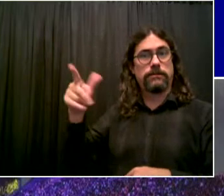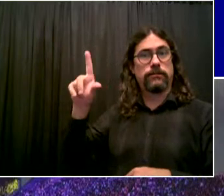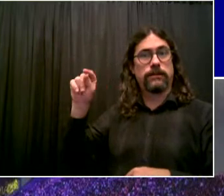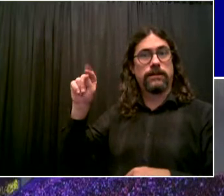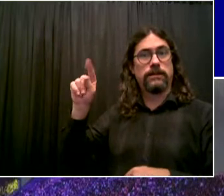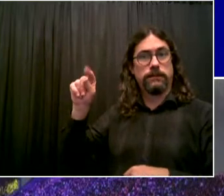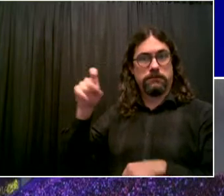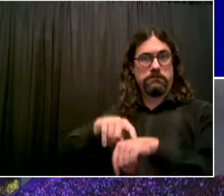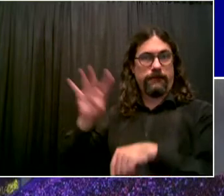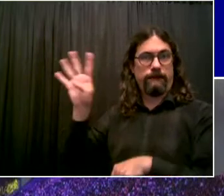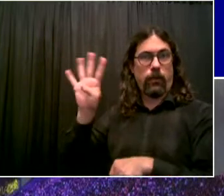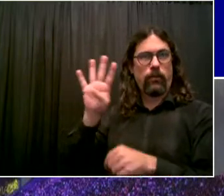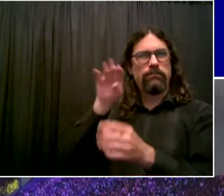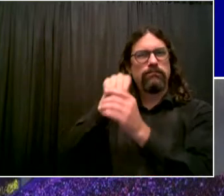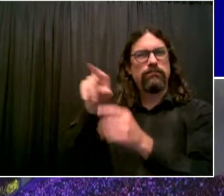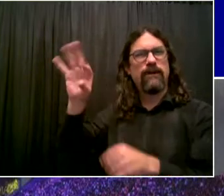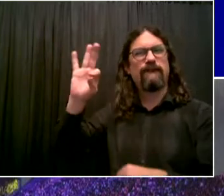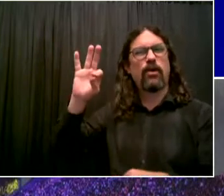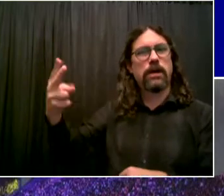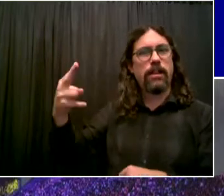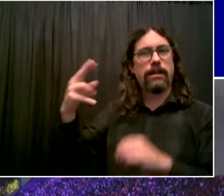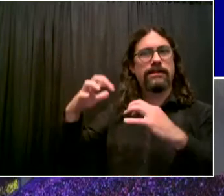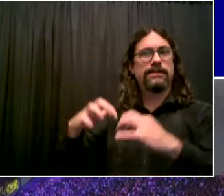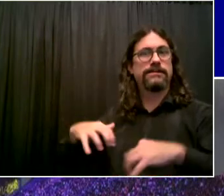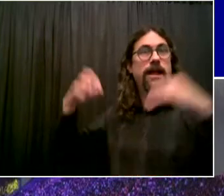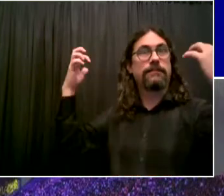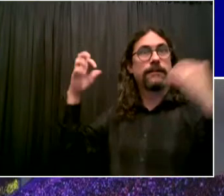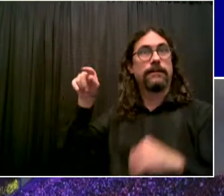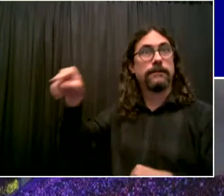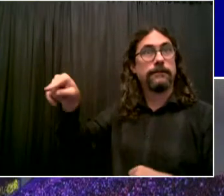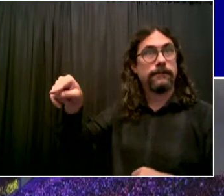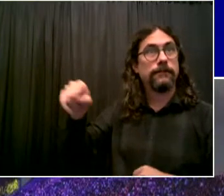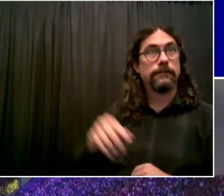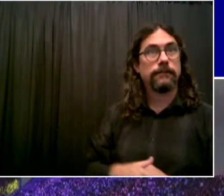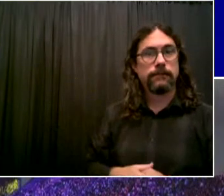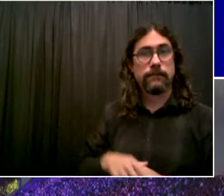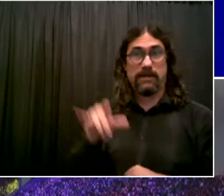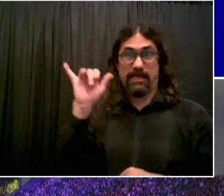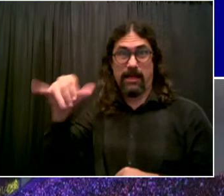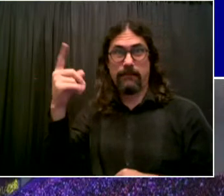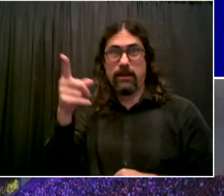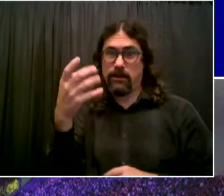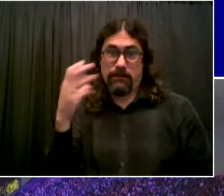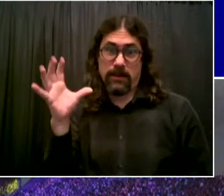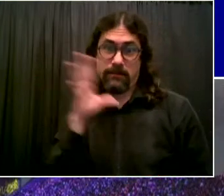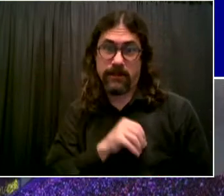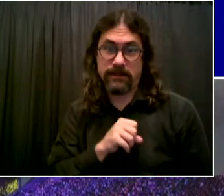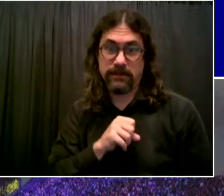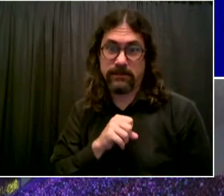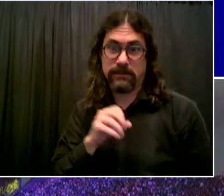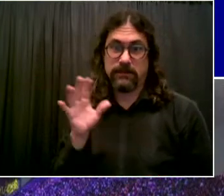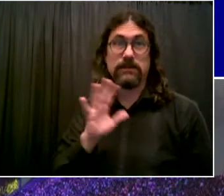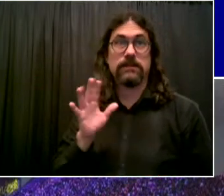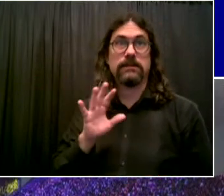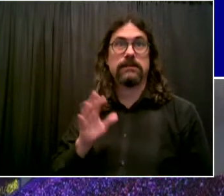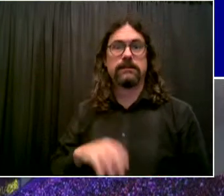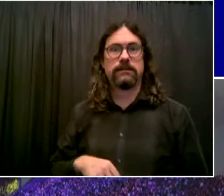HIP-HOP IN NEW YORK CITY WILL BE AT FOREST HILL STADIUM IN QUEENS ON FRIDAY, AUGUST